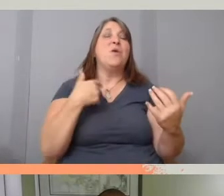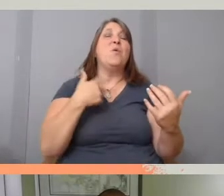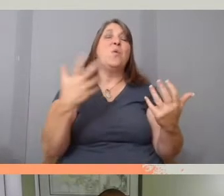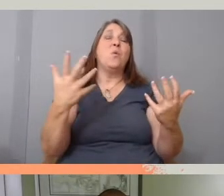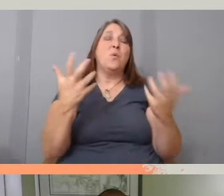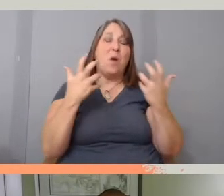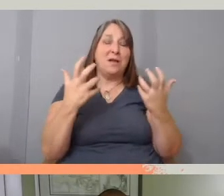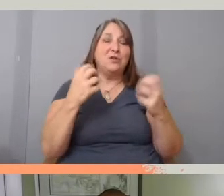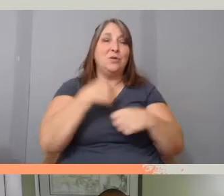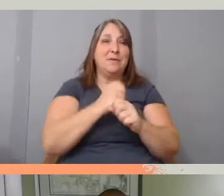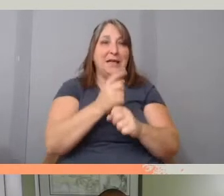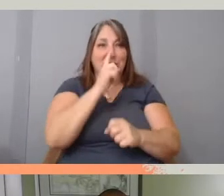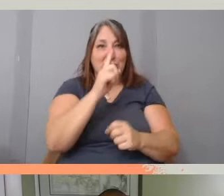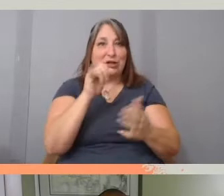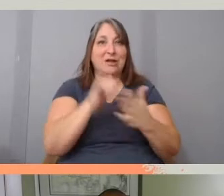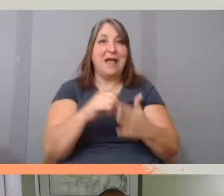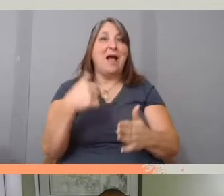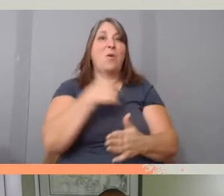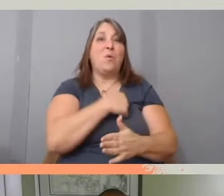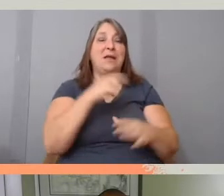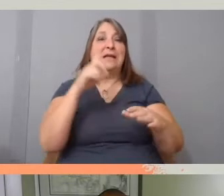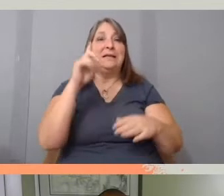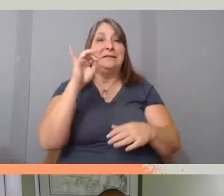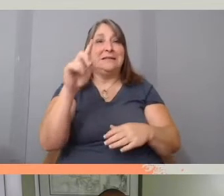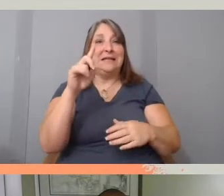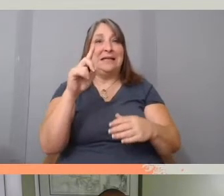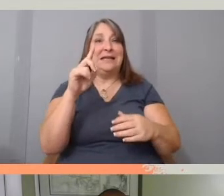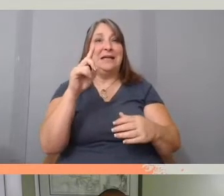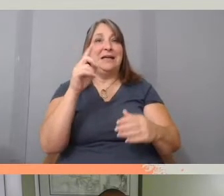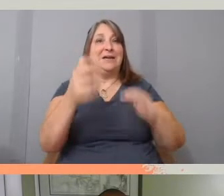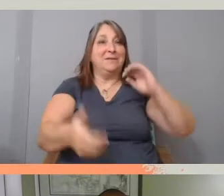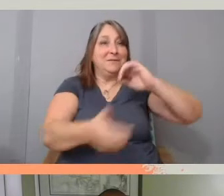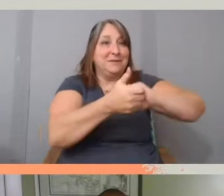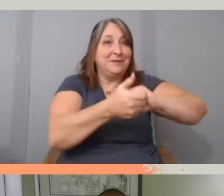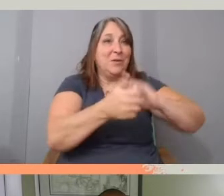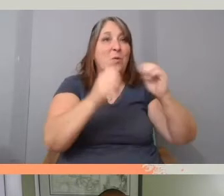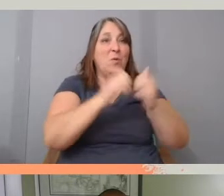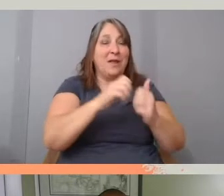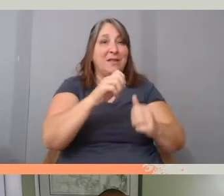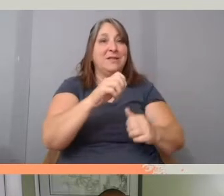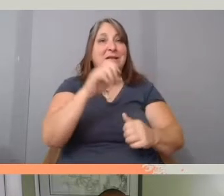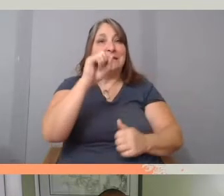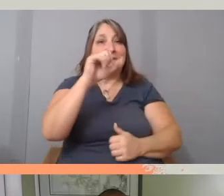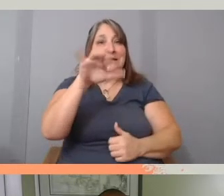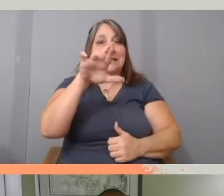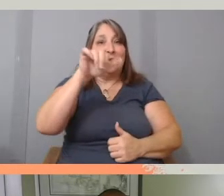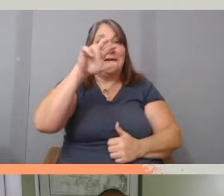that we did collaborate with Syrians while making this film, and other people of Arab descent.